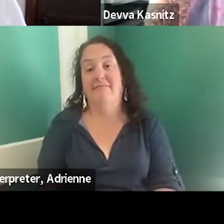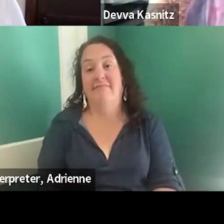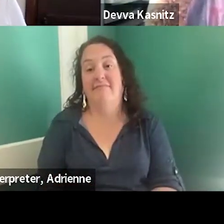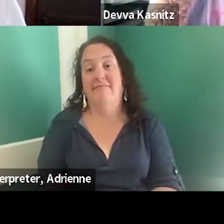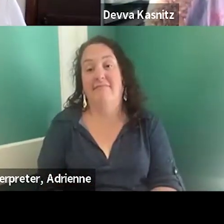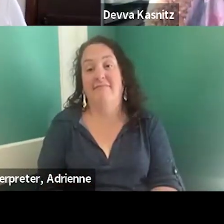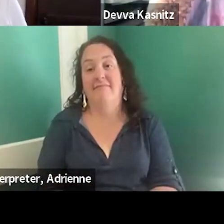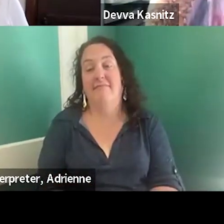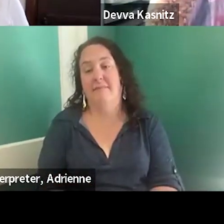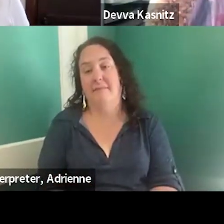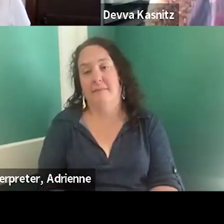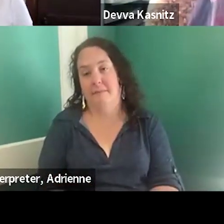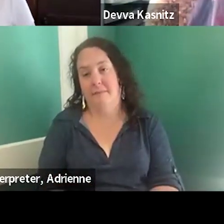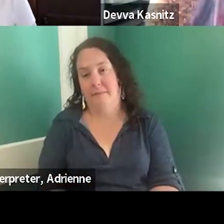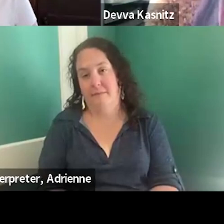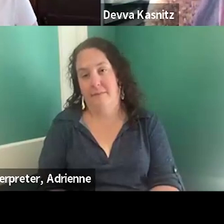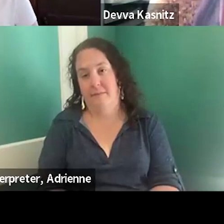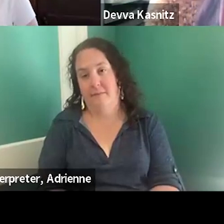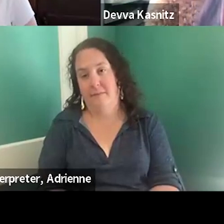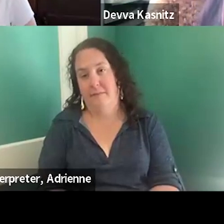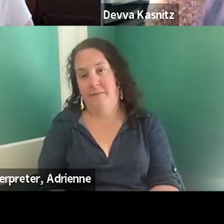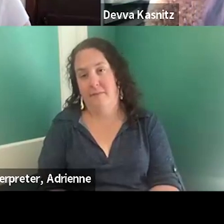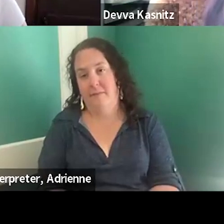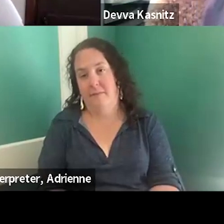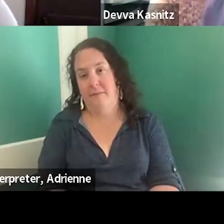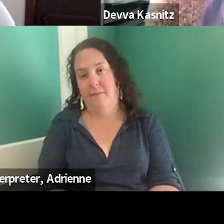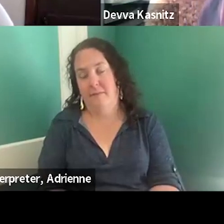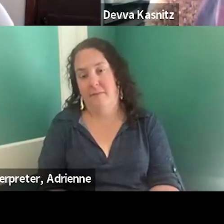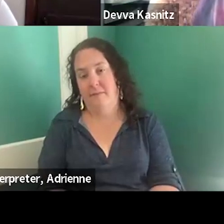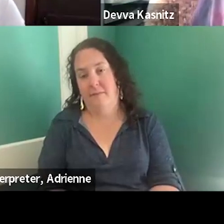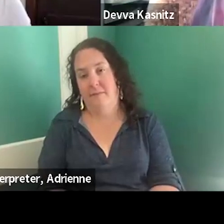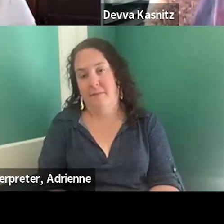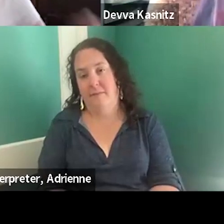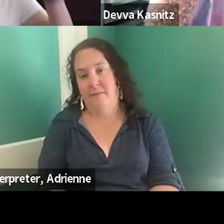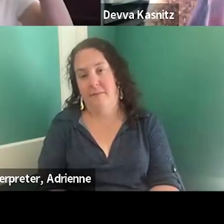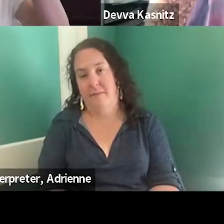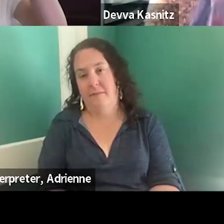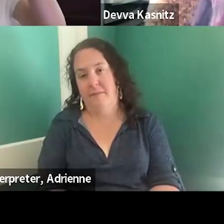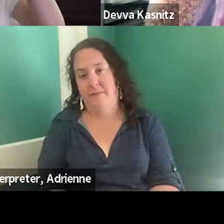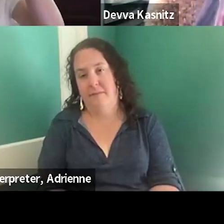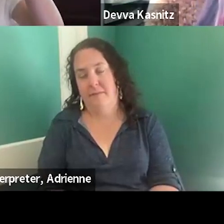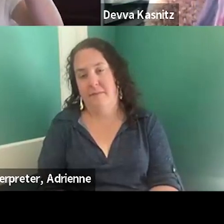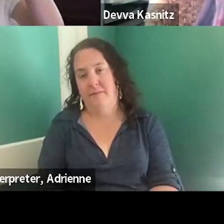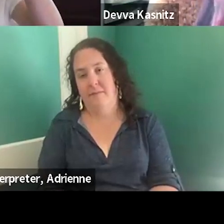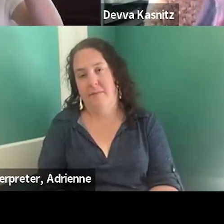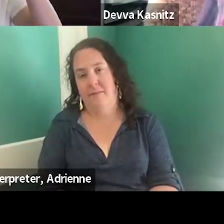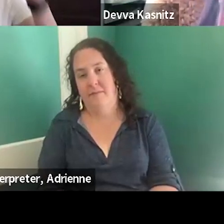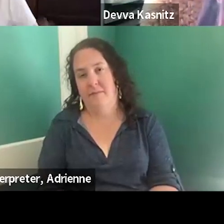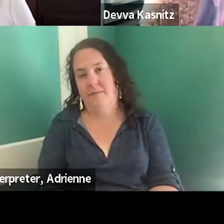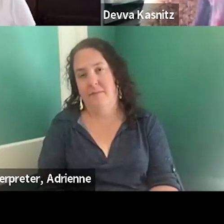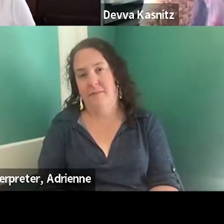If you don't know, you've got to learn.